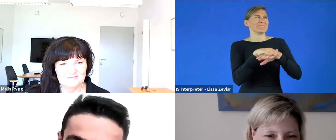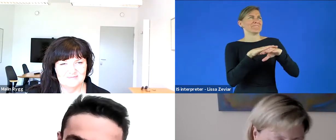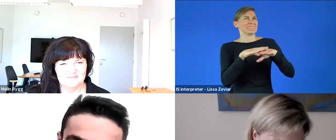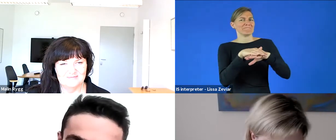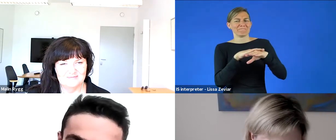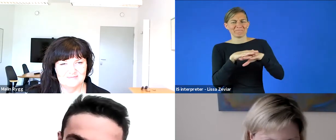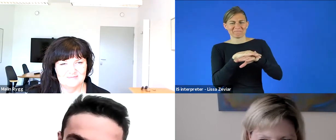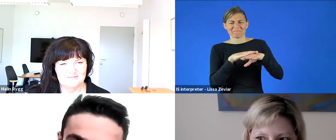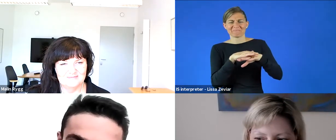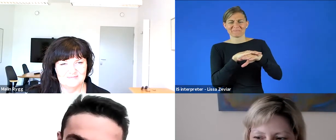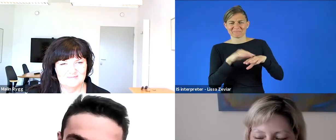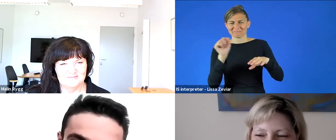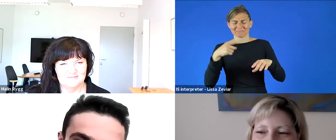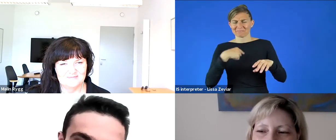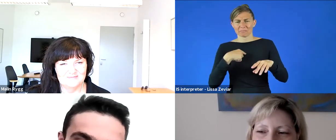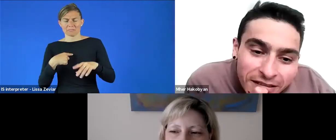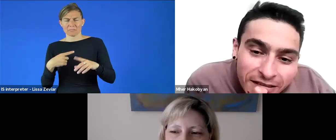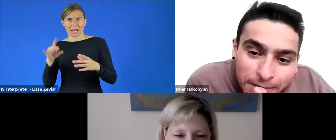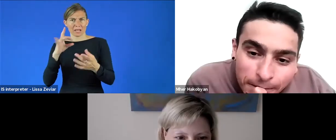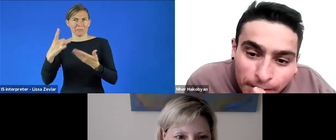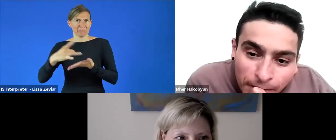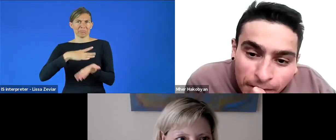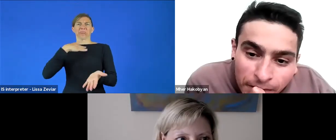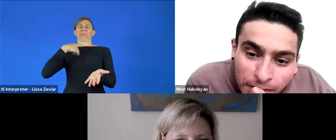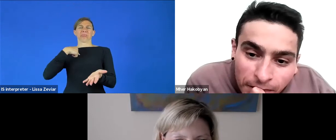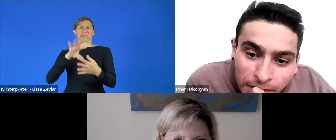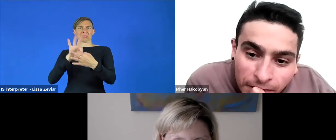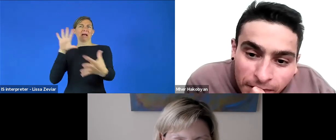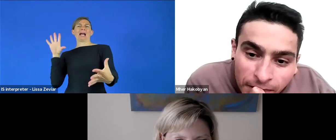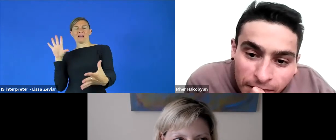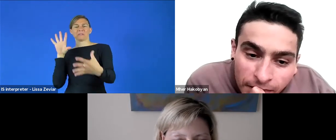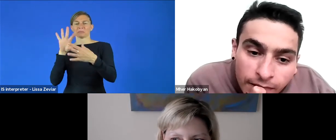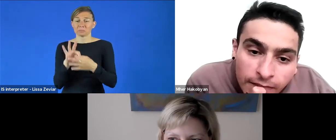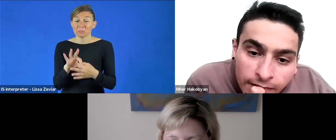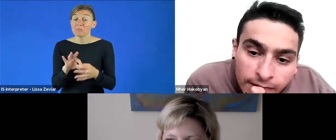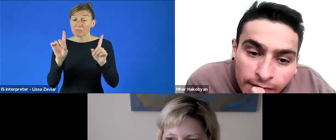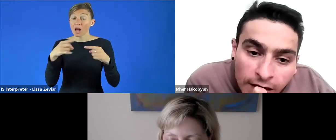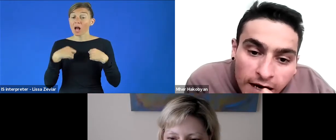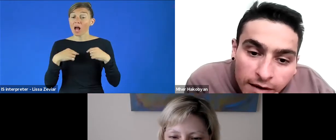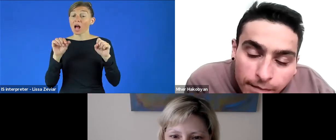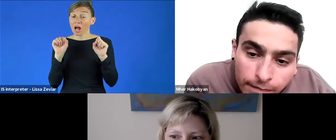I was kicked out and I'm back. I am happy to take questions if there is time. Apologies